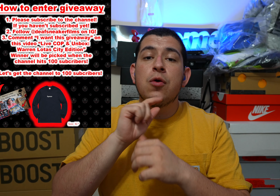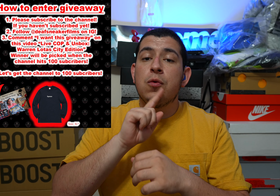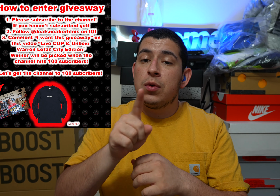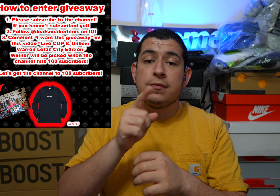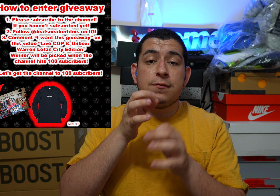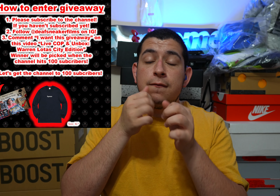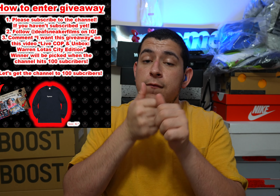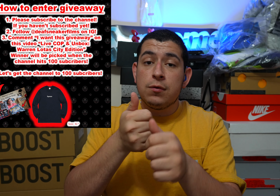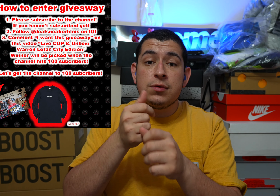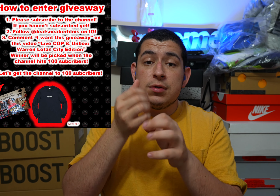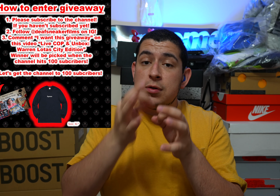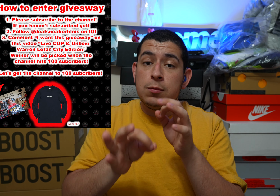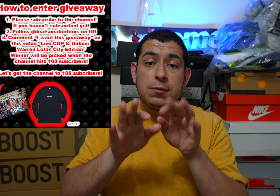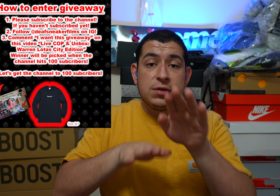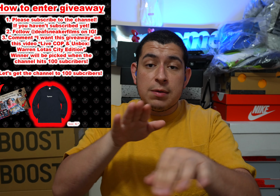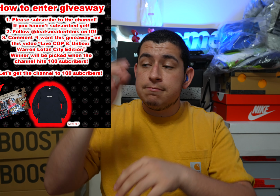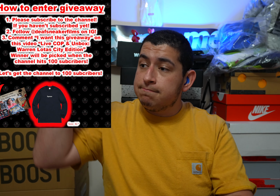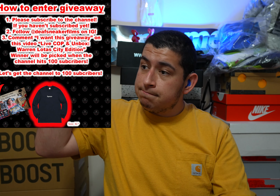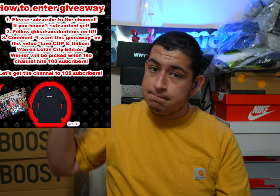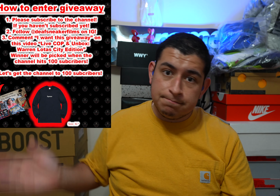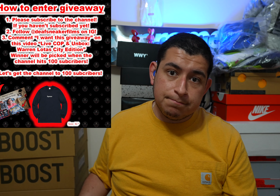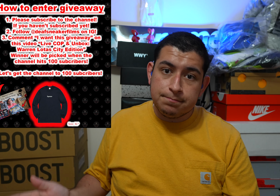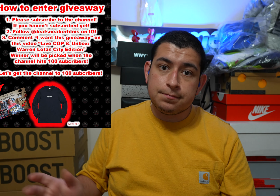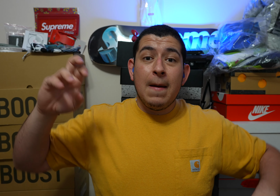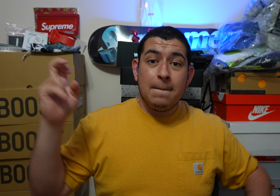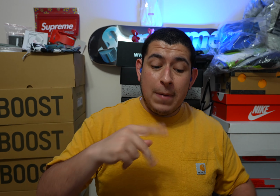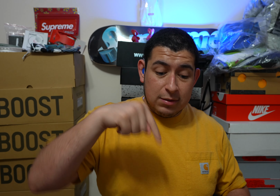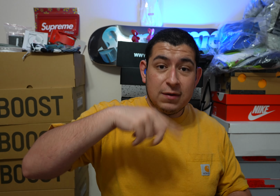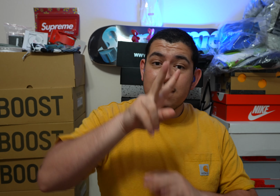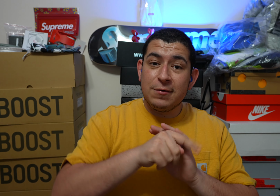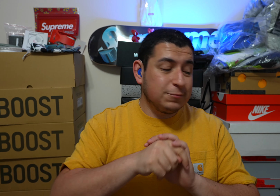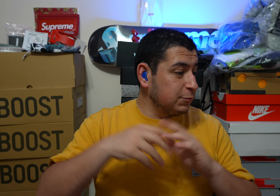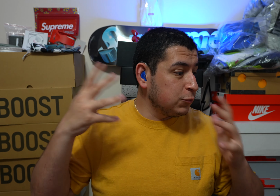You have to follow simple steps [right there]. Back to the video...